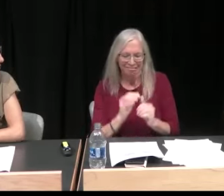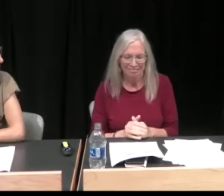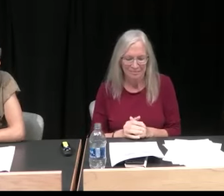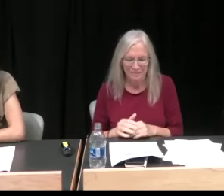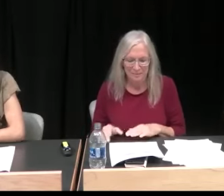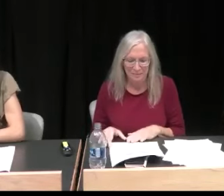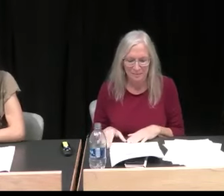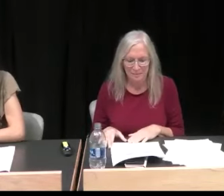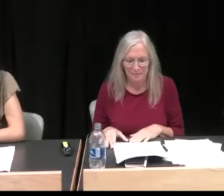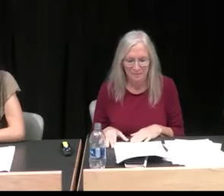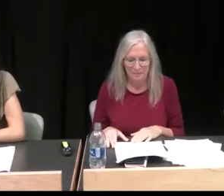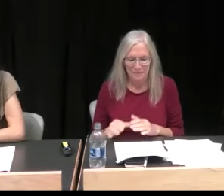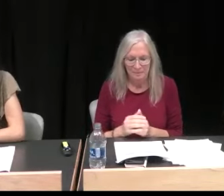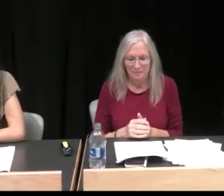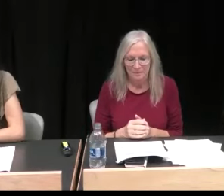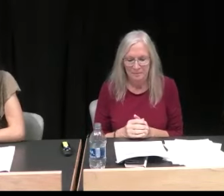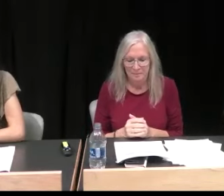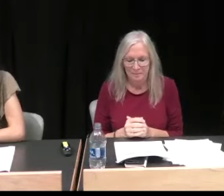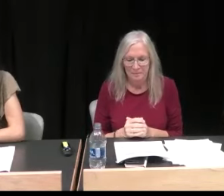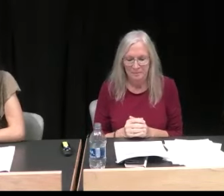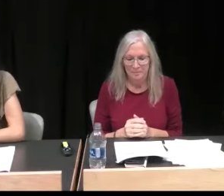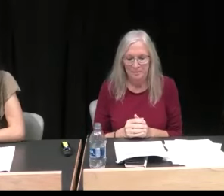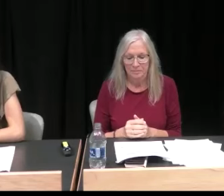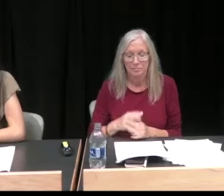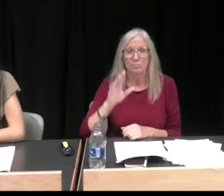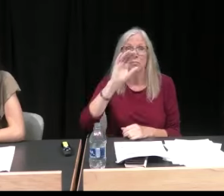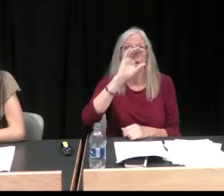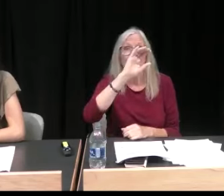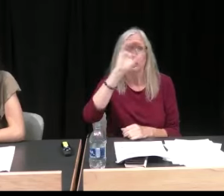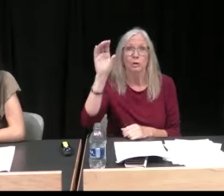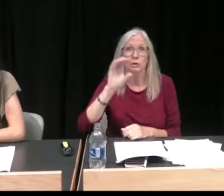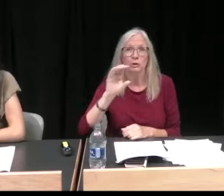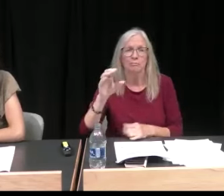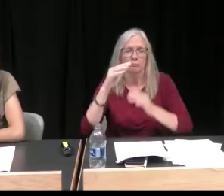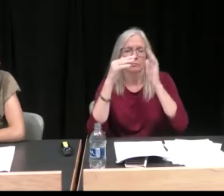like contribute to each other and we can tell if someone's like tense or feeling awkward talking